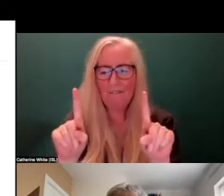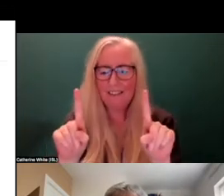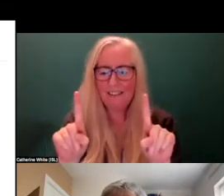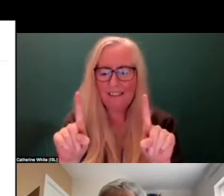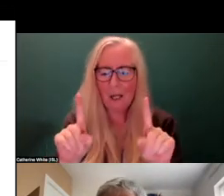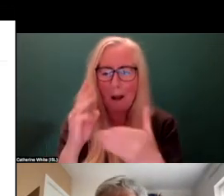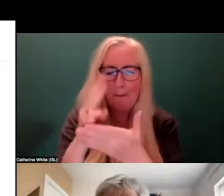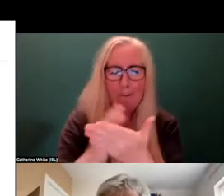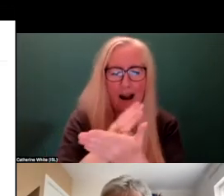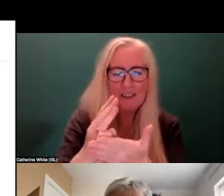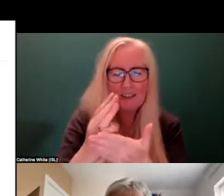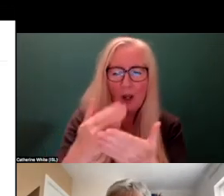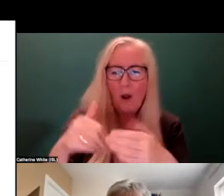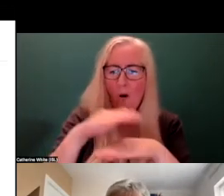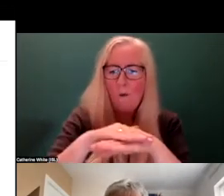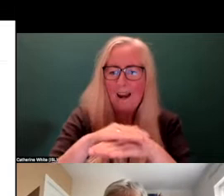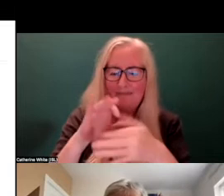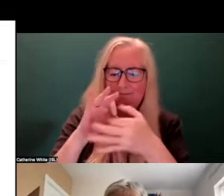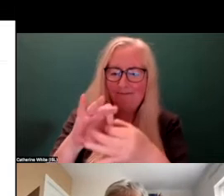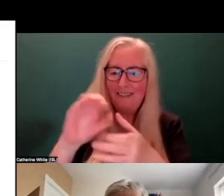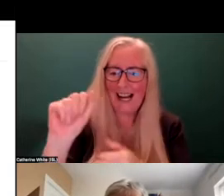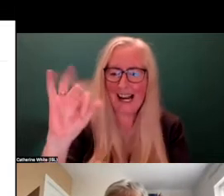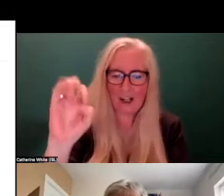spots of where we may be ageing.